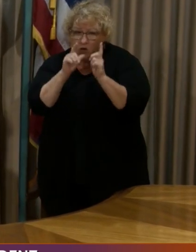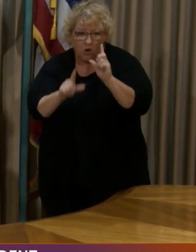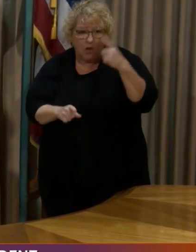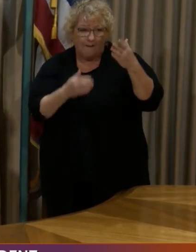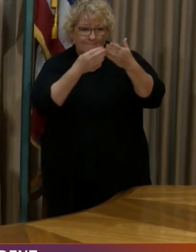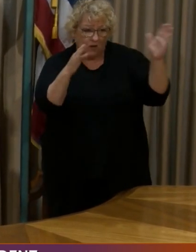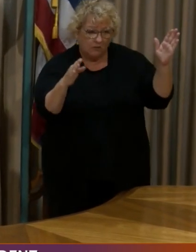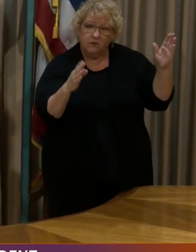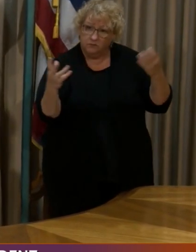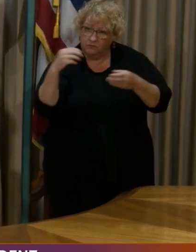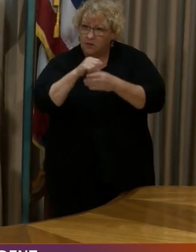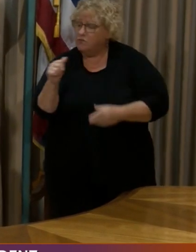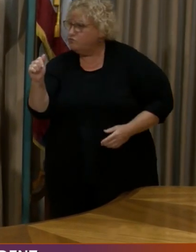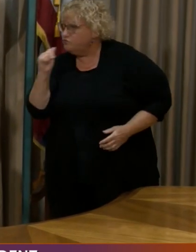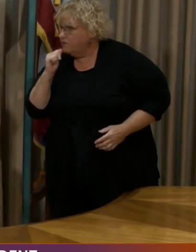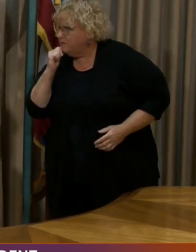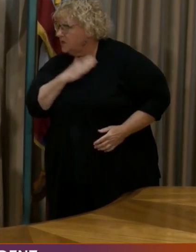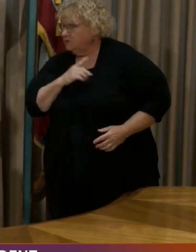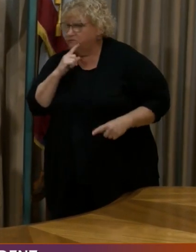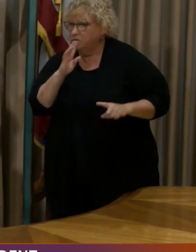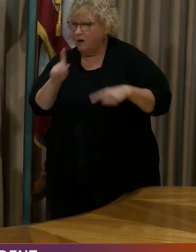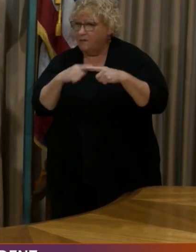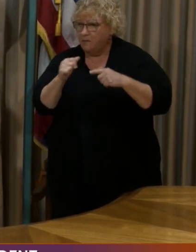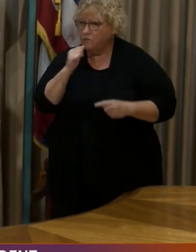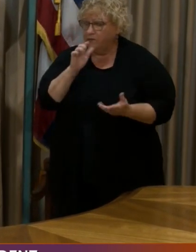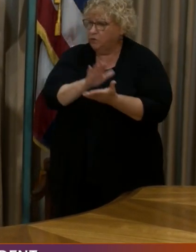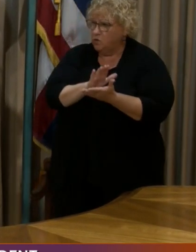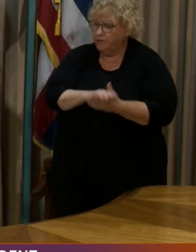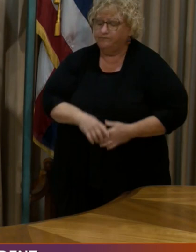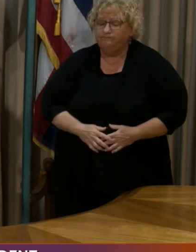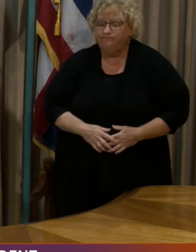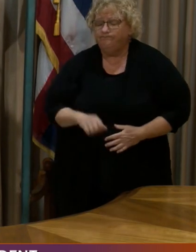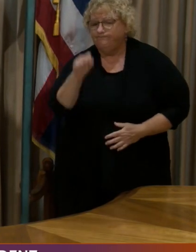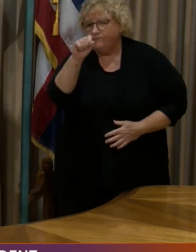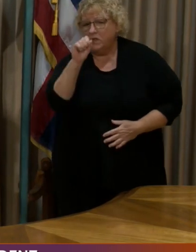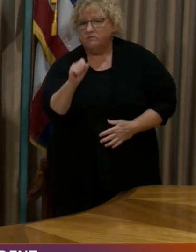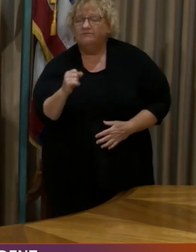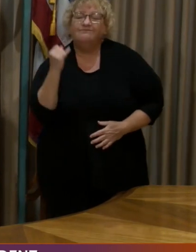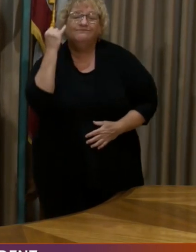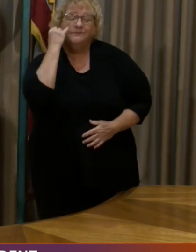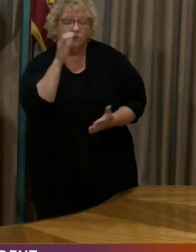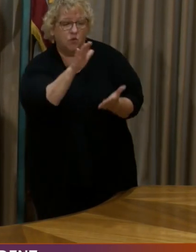FOLKS MENTIONED THAT THIS THESE GUIDELINES WOULD BE FOR ALL SCHOOLS. NOT JUST PUBLIC SCHOOLS.